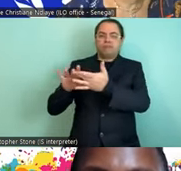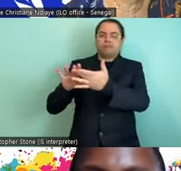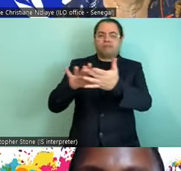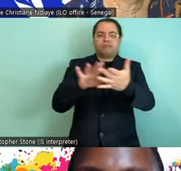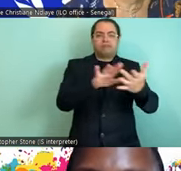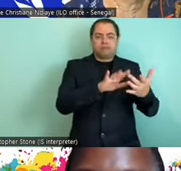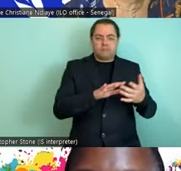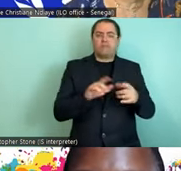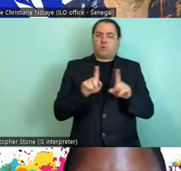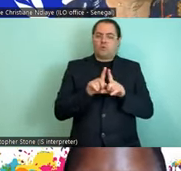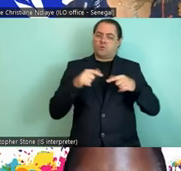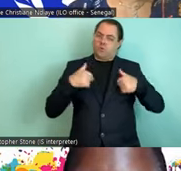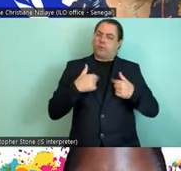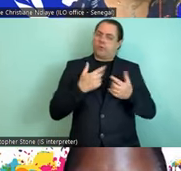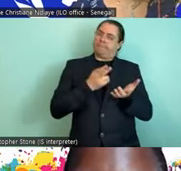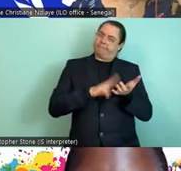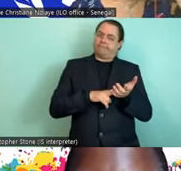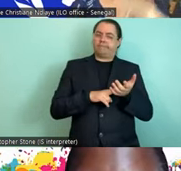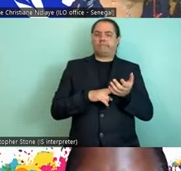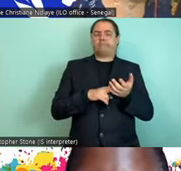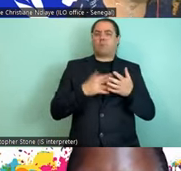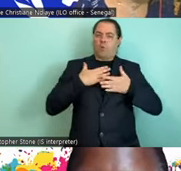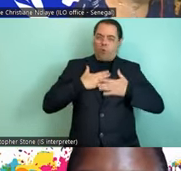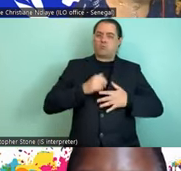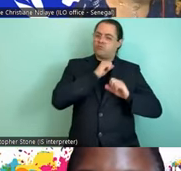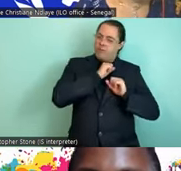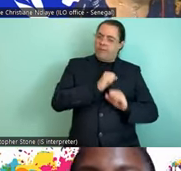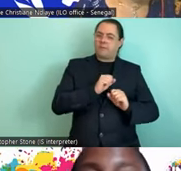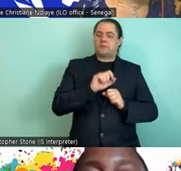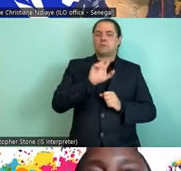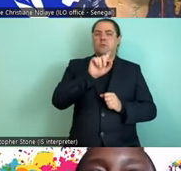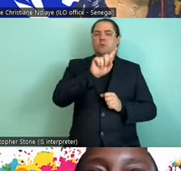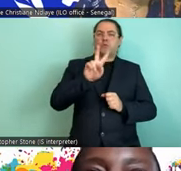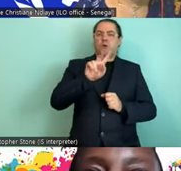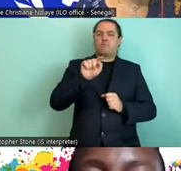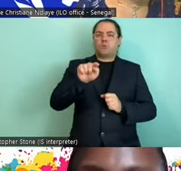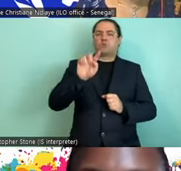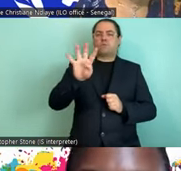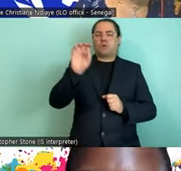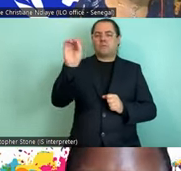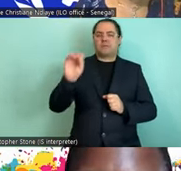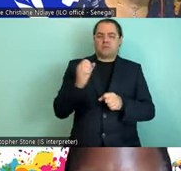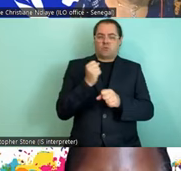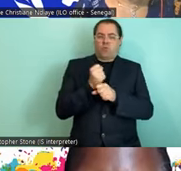the proof of commitment to make 2.4% work. 12.4%, as per the last sensors are the people